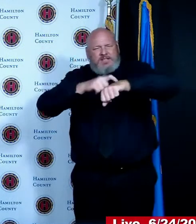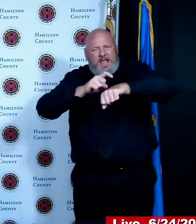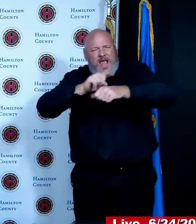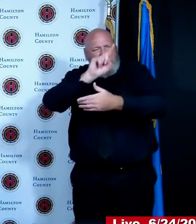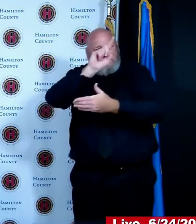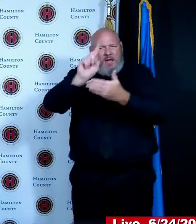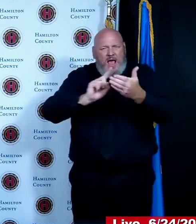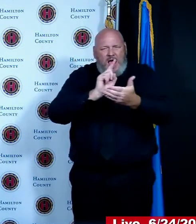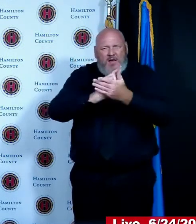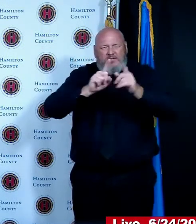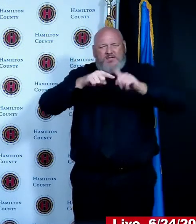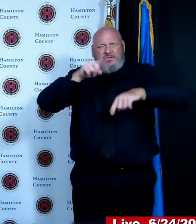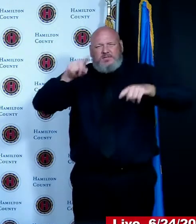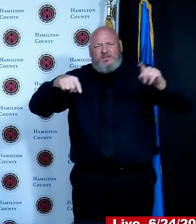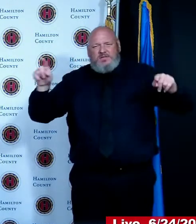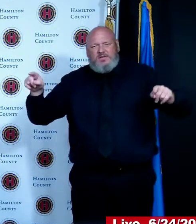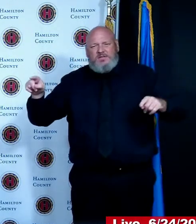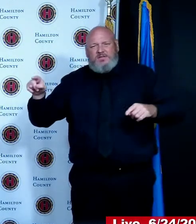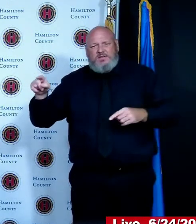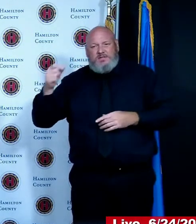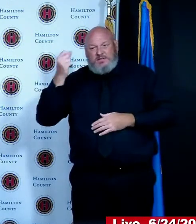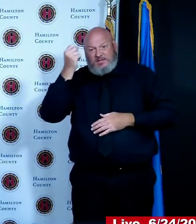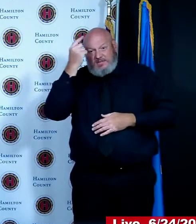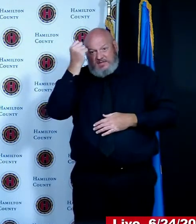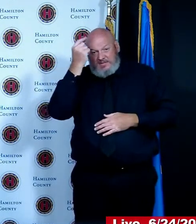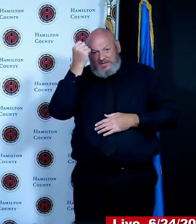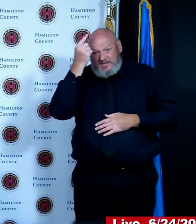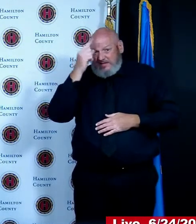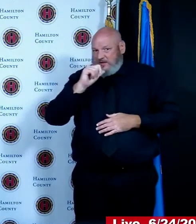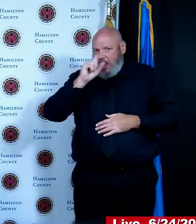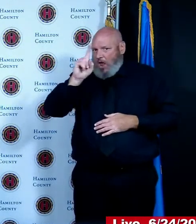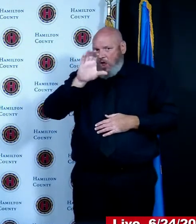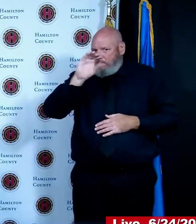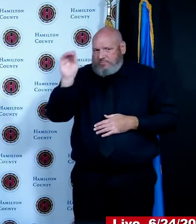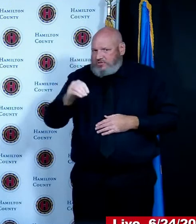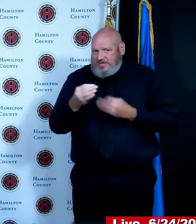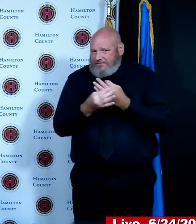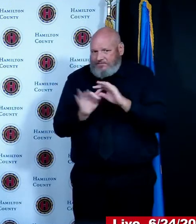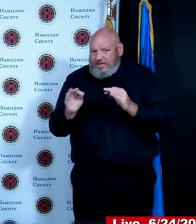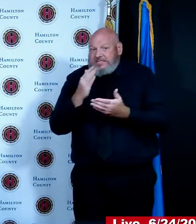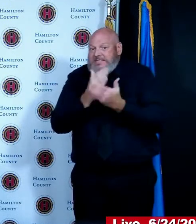that website on that the testing site it gives you that information and a phone